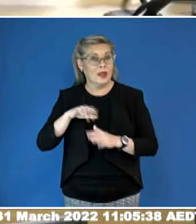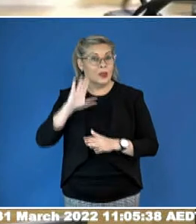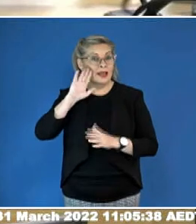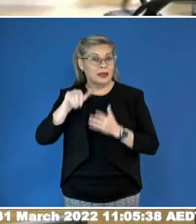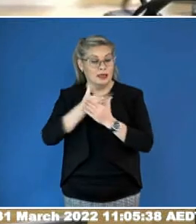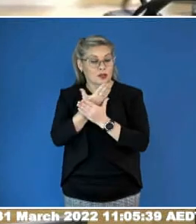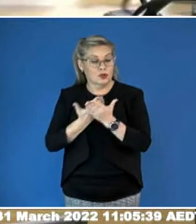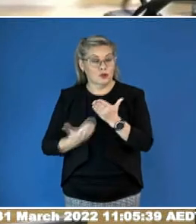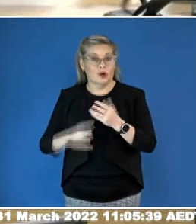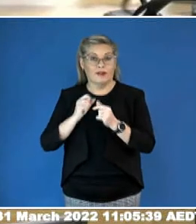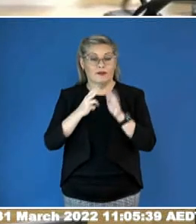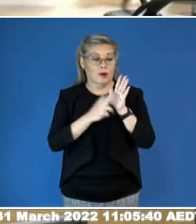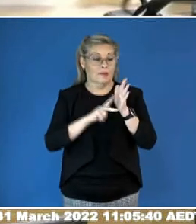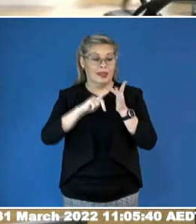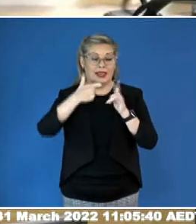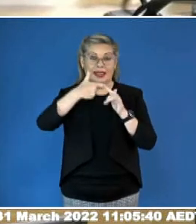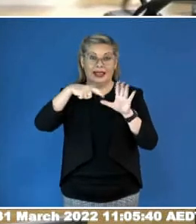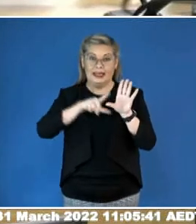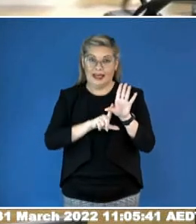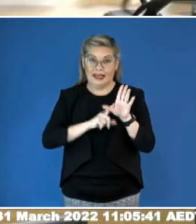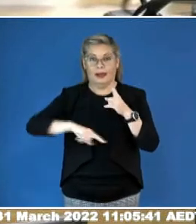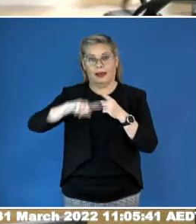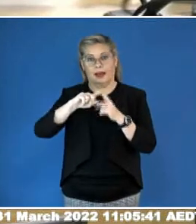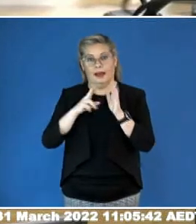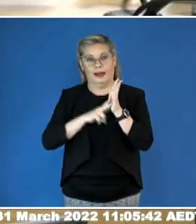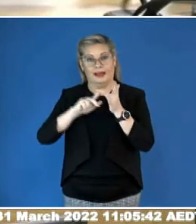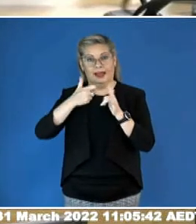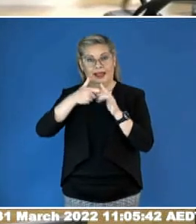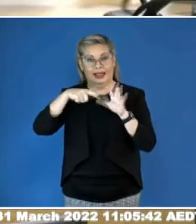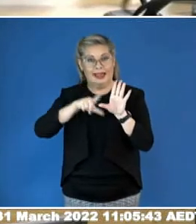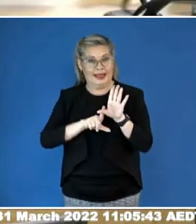This is a pseudonym and the full names of Niky and Niky's Mum are known to the Royal